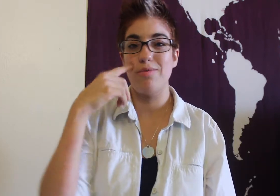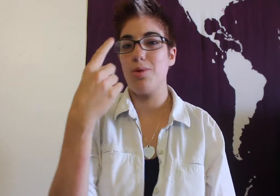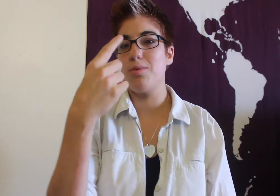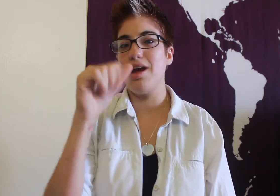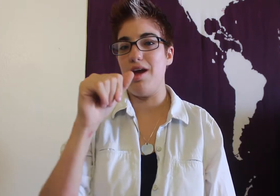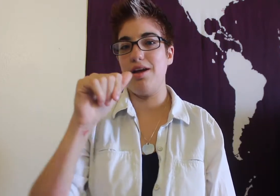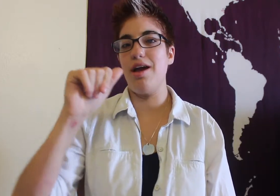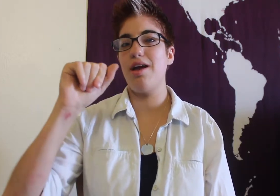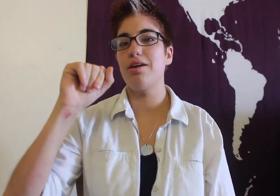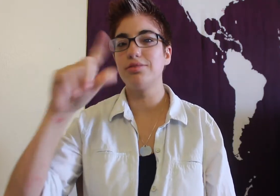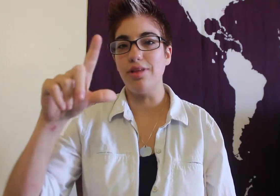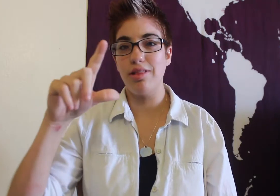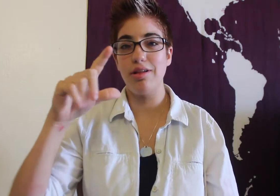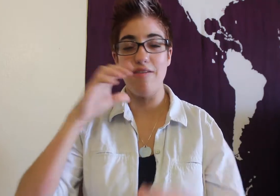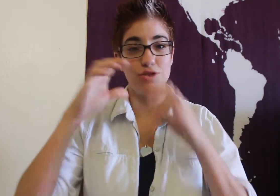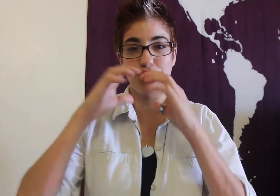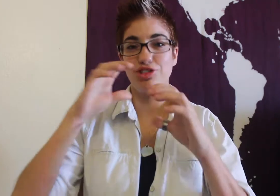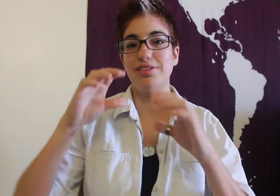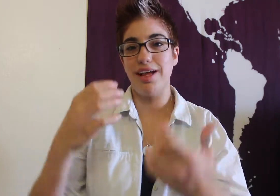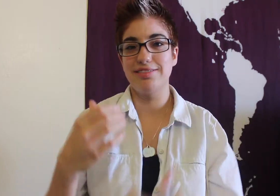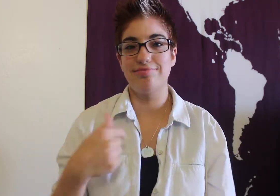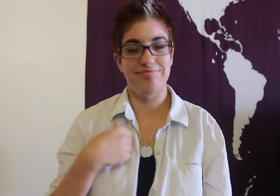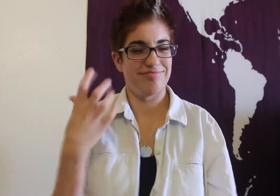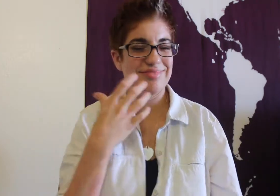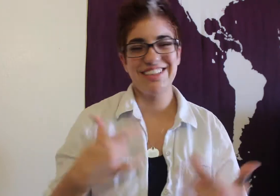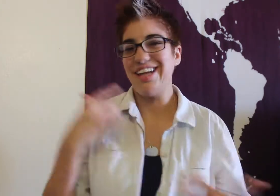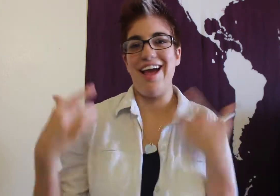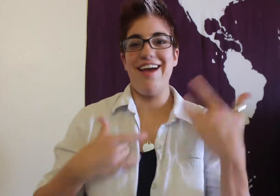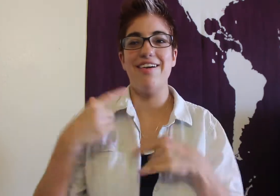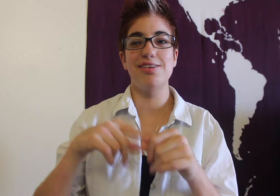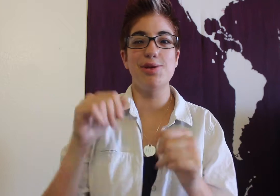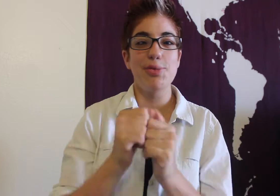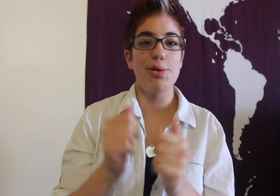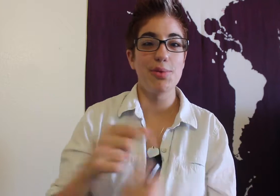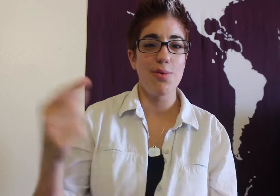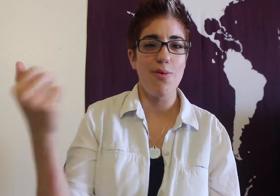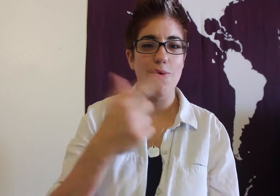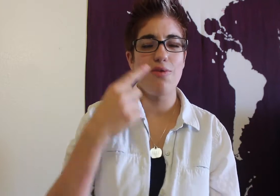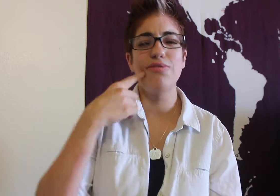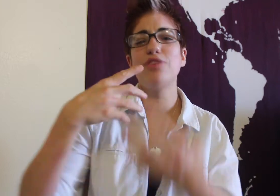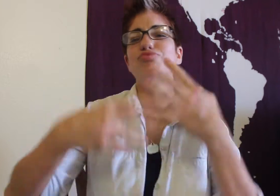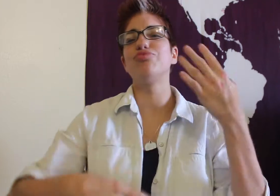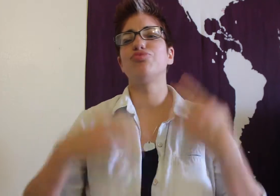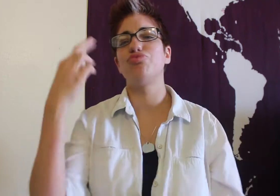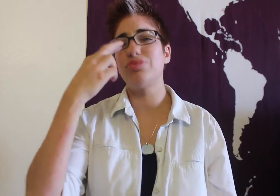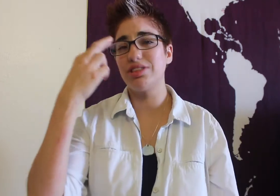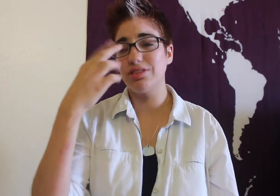1A: American Sign Language (ASL) Conversation Demo class. I am insanely excited to work with you all for various of reasons,